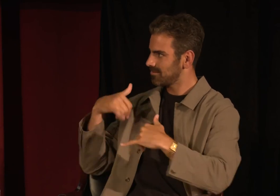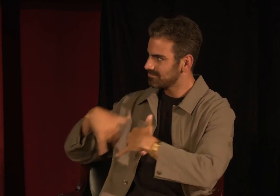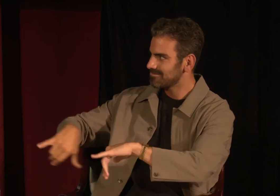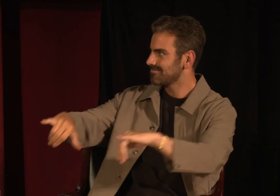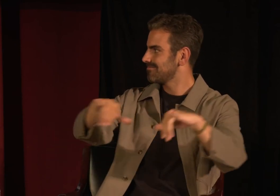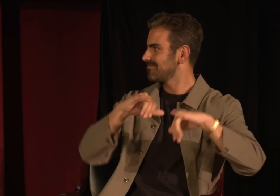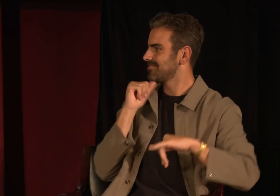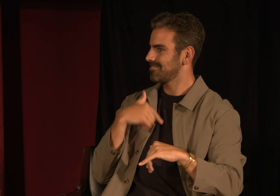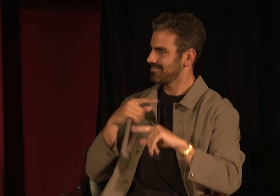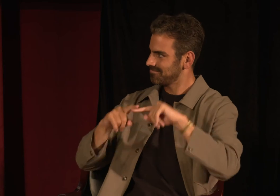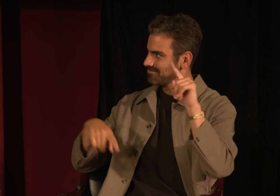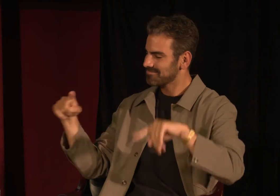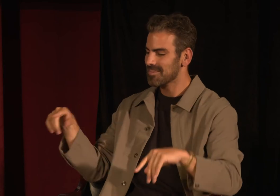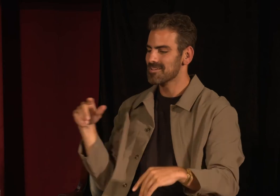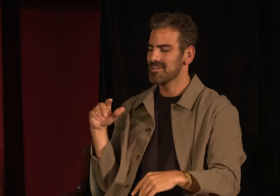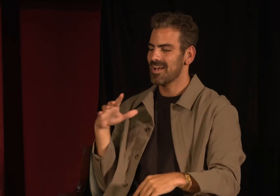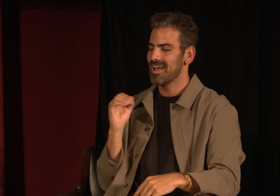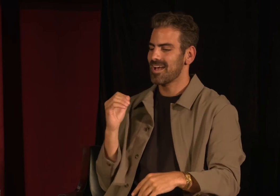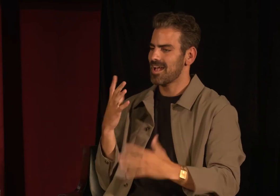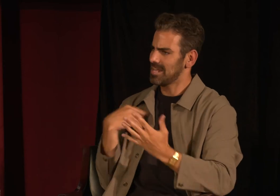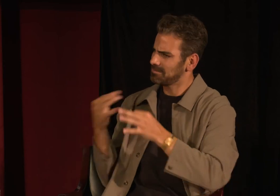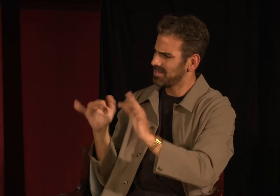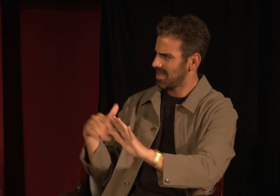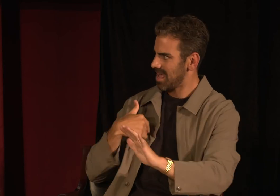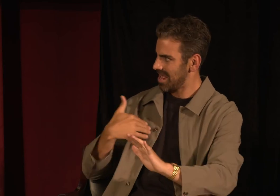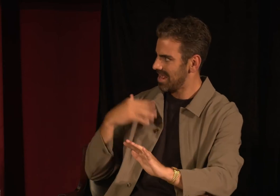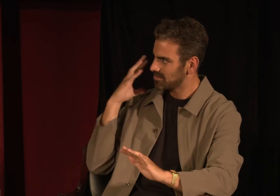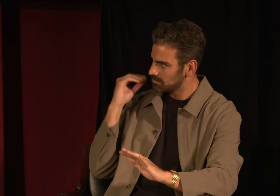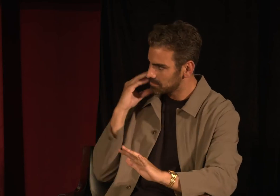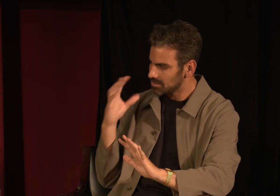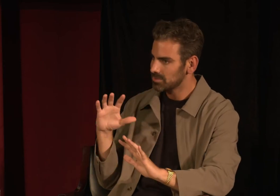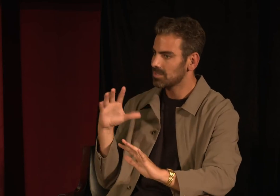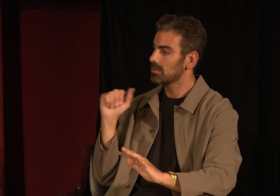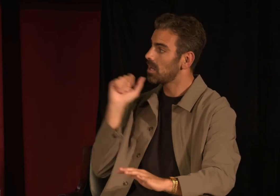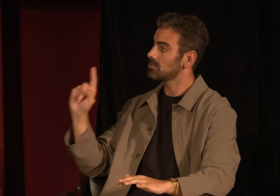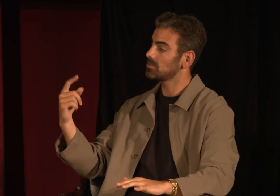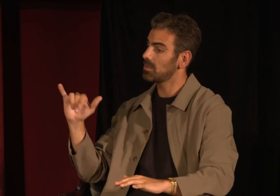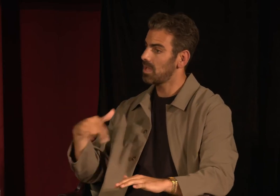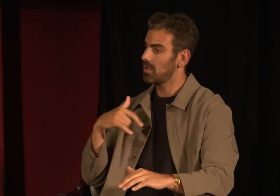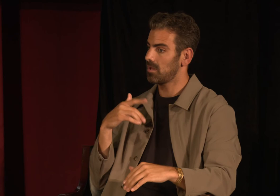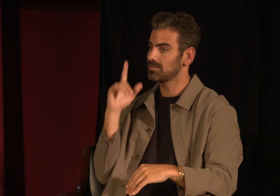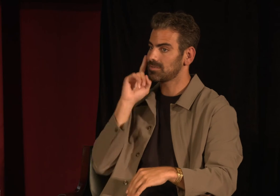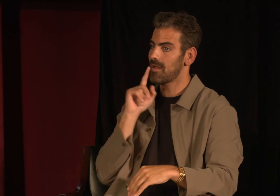We have to show that this is such a beautiful community and that we're not monolithic. And then our experiences all bring value into